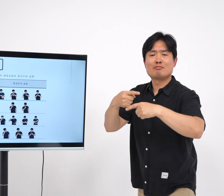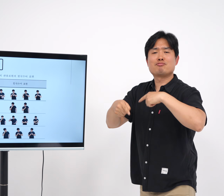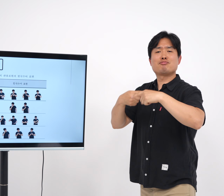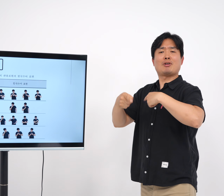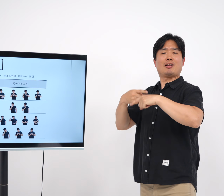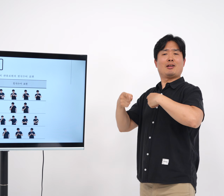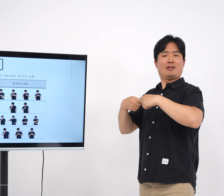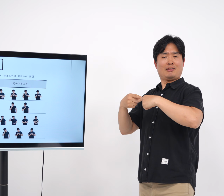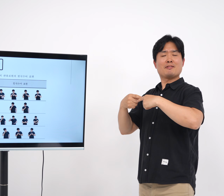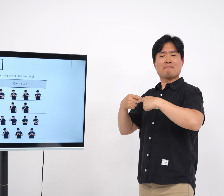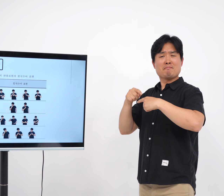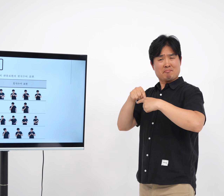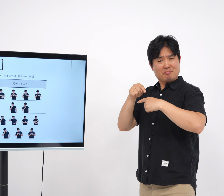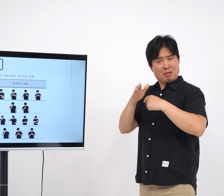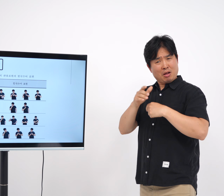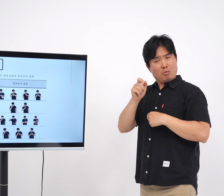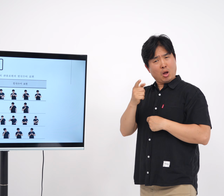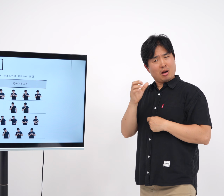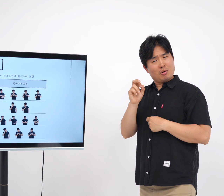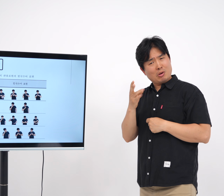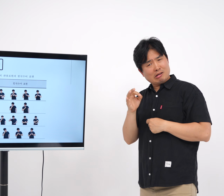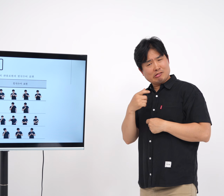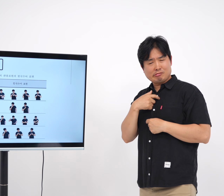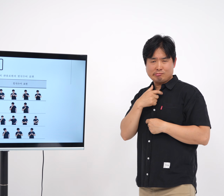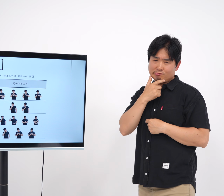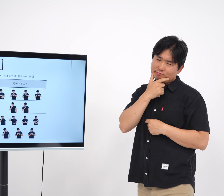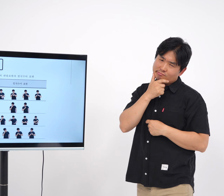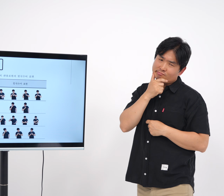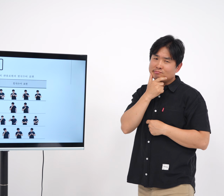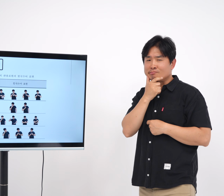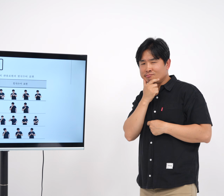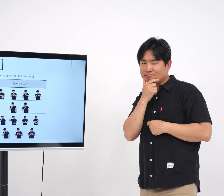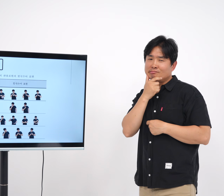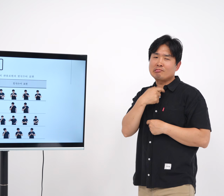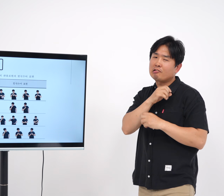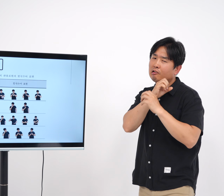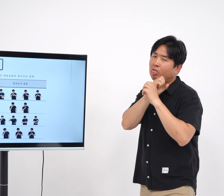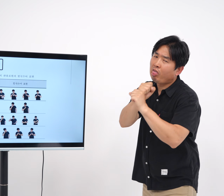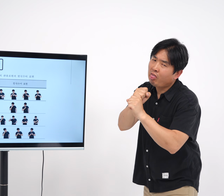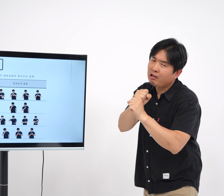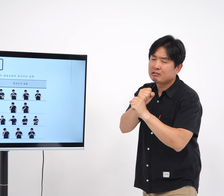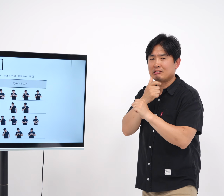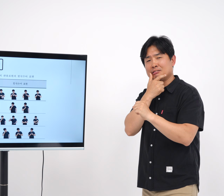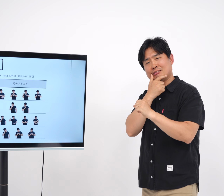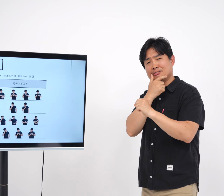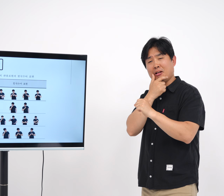is it appropriate to call it an idiomatic sign language in Korean sign language? hmm… Let's look at an example to see